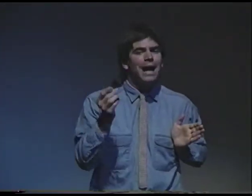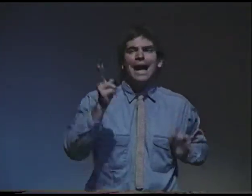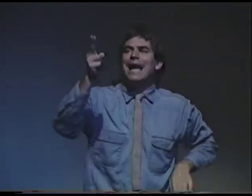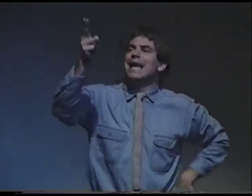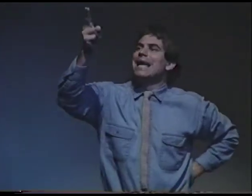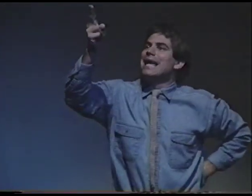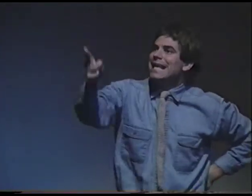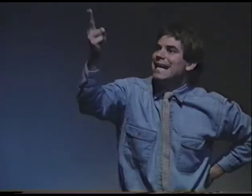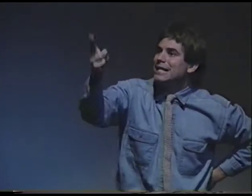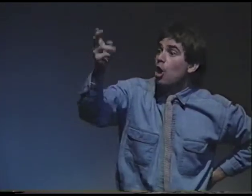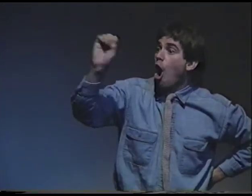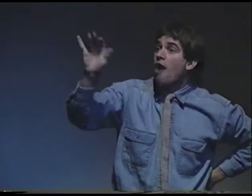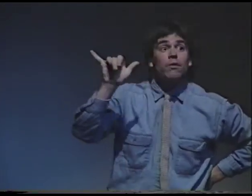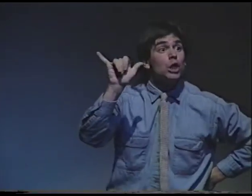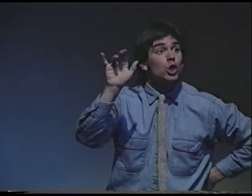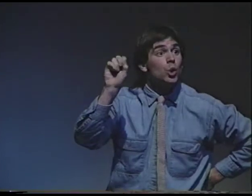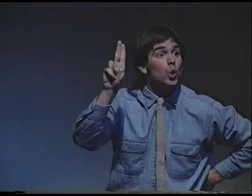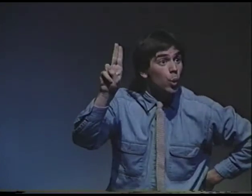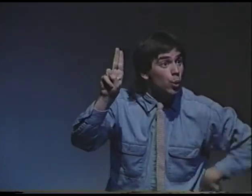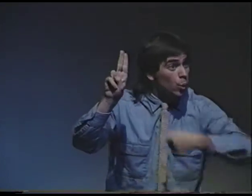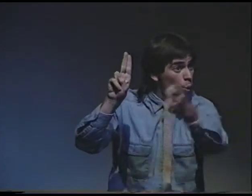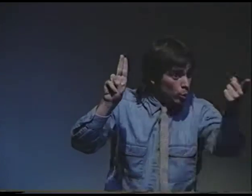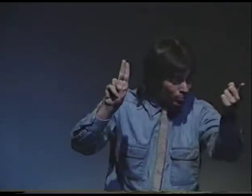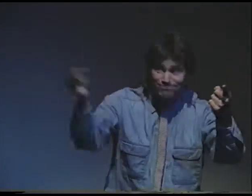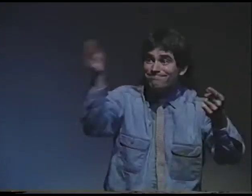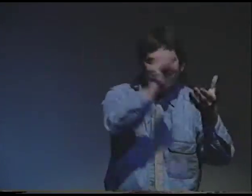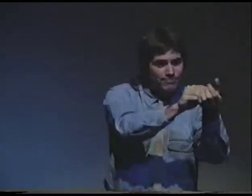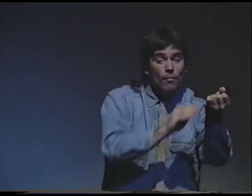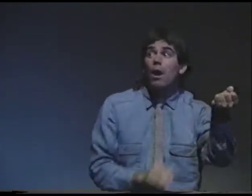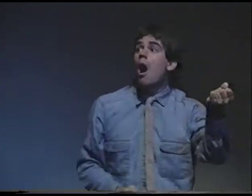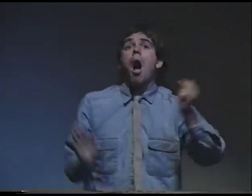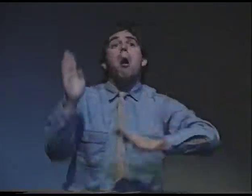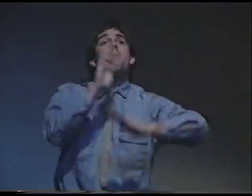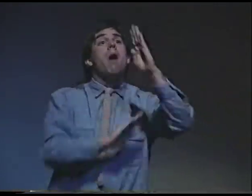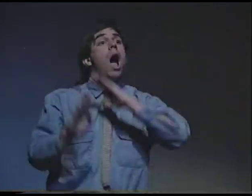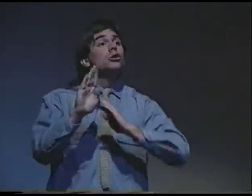to it all, the history of you, if you open up